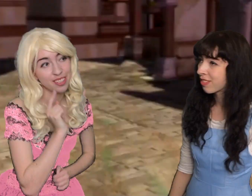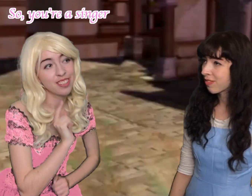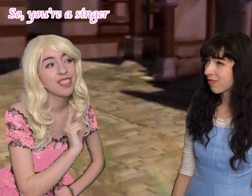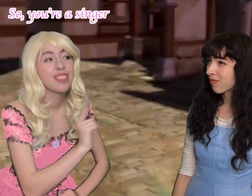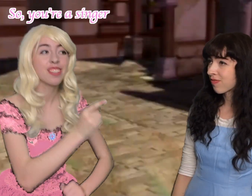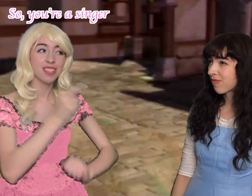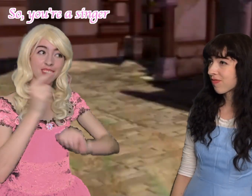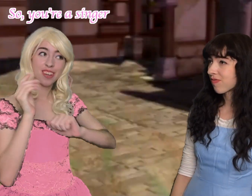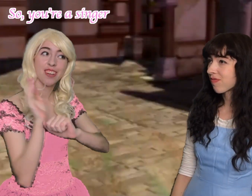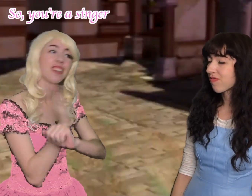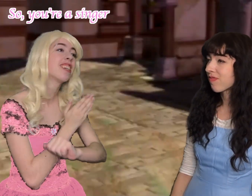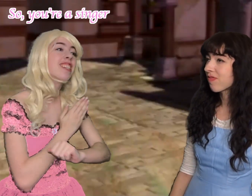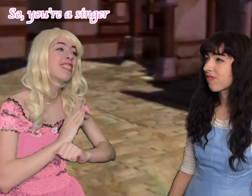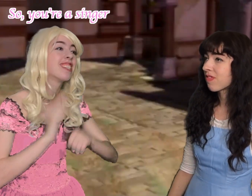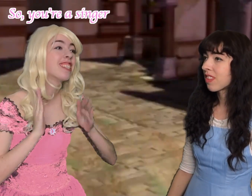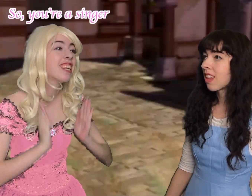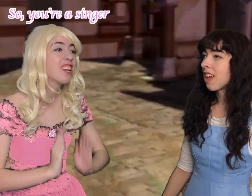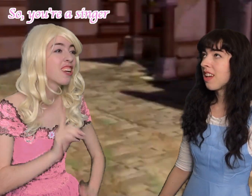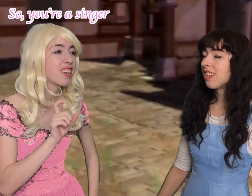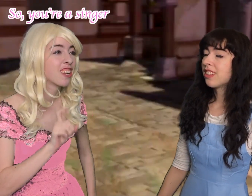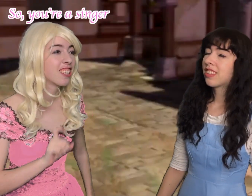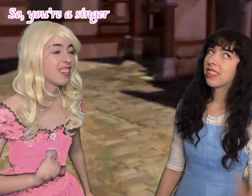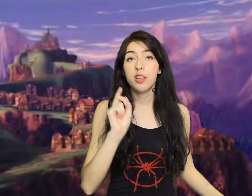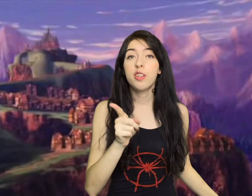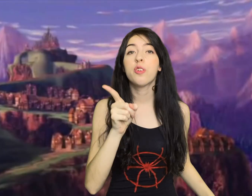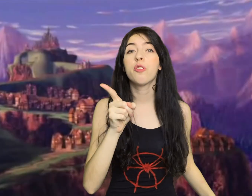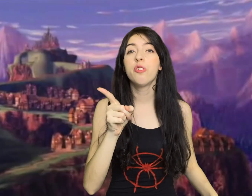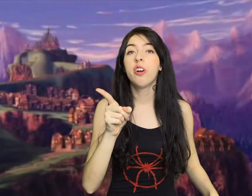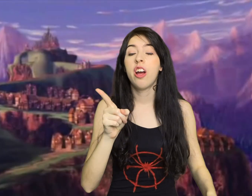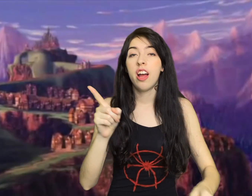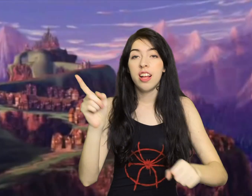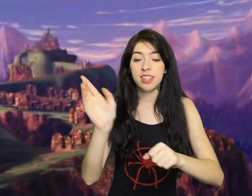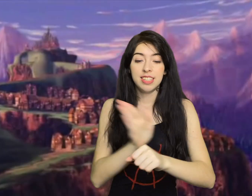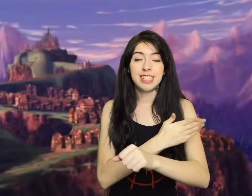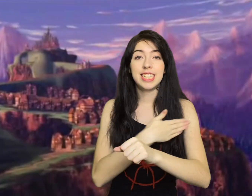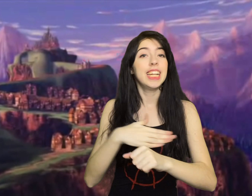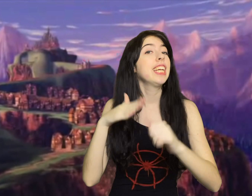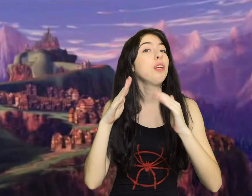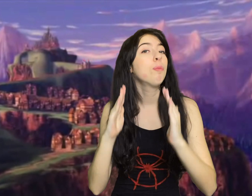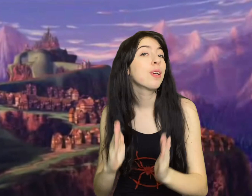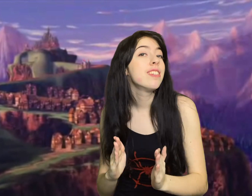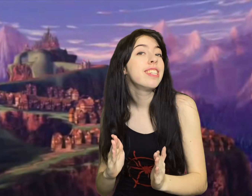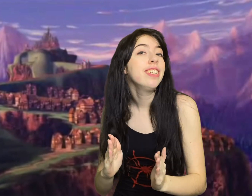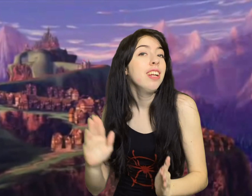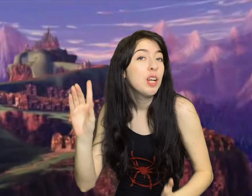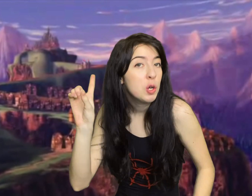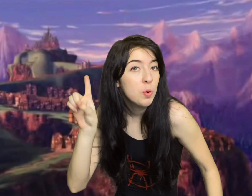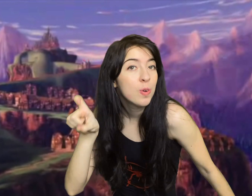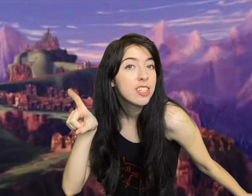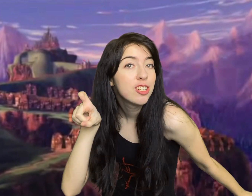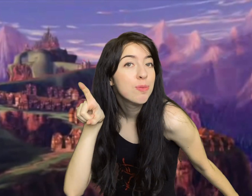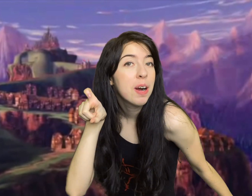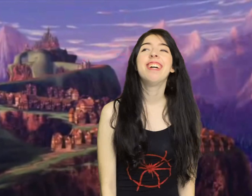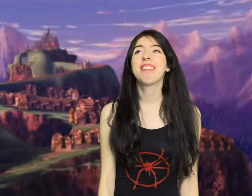so you're a singer YOU SINGING PERSON QUESTION-MARK